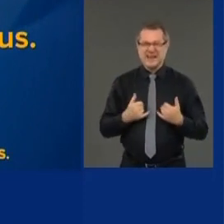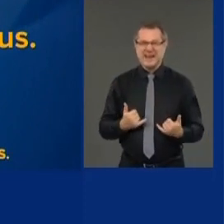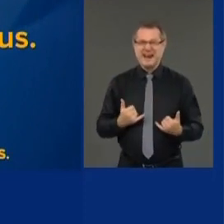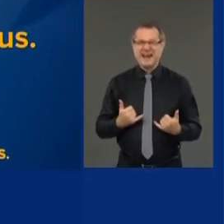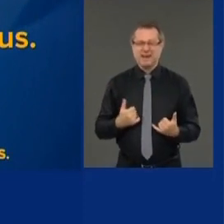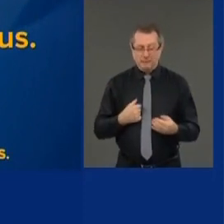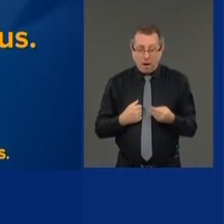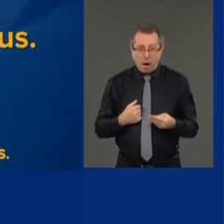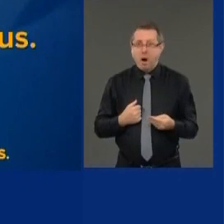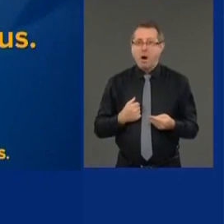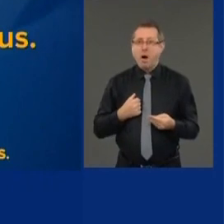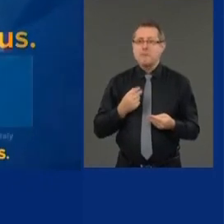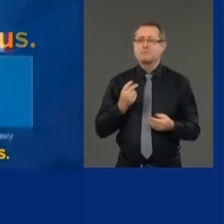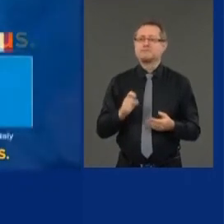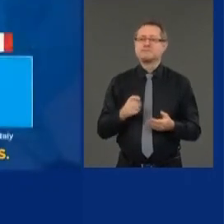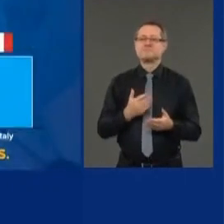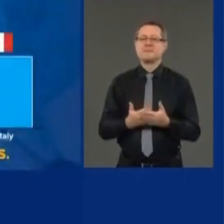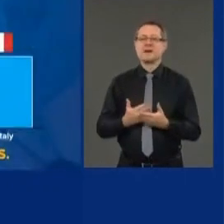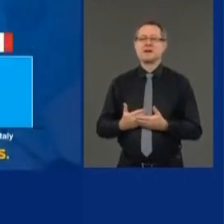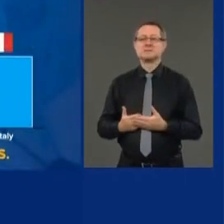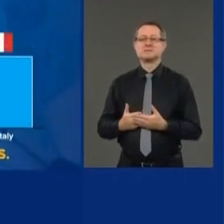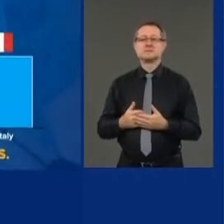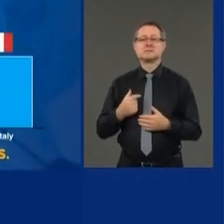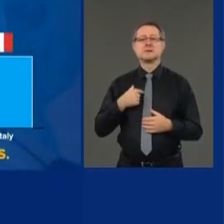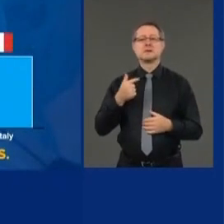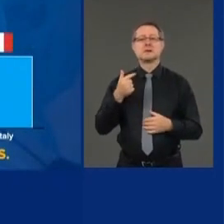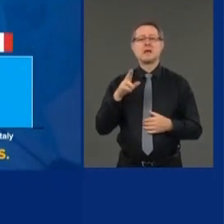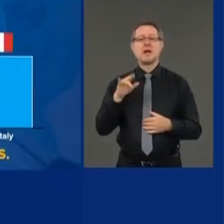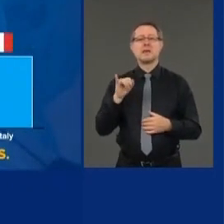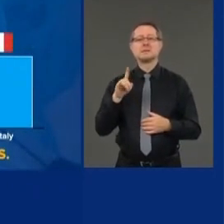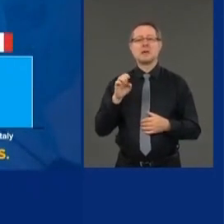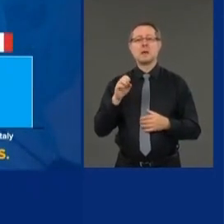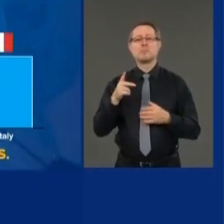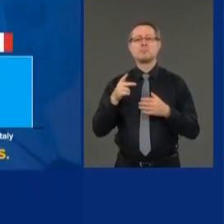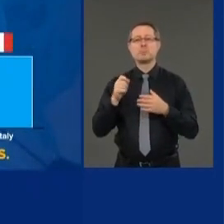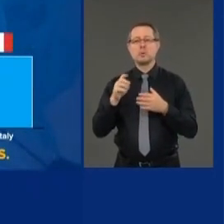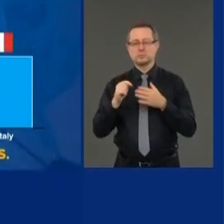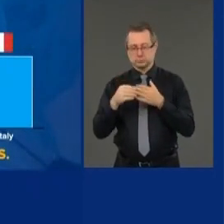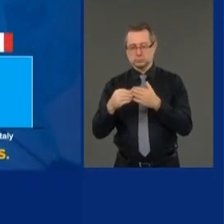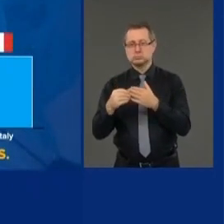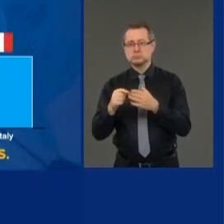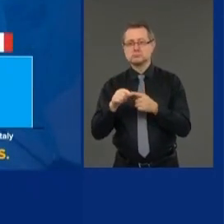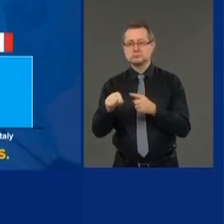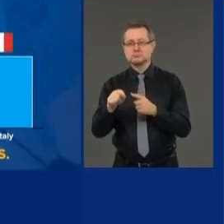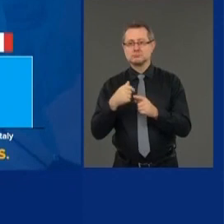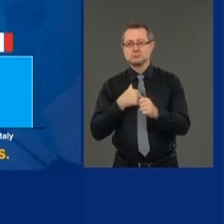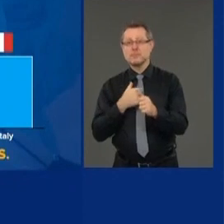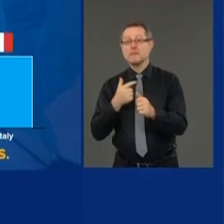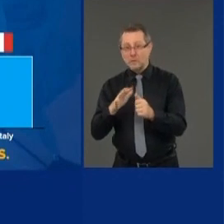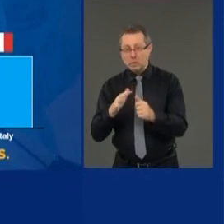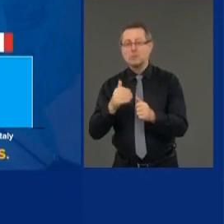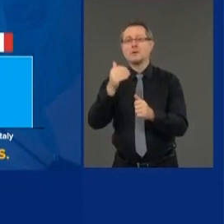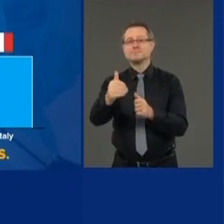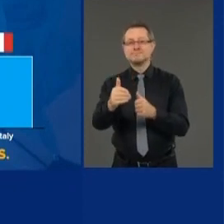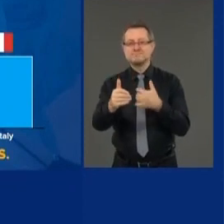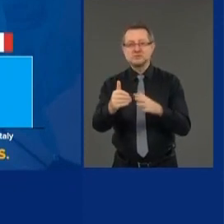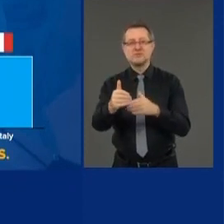THE TESTING IS THE ONLY FACT TO